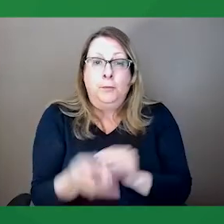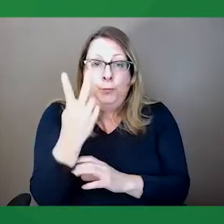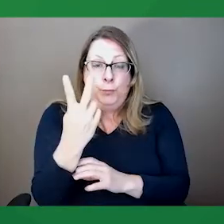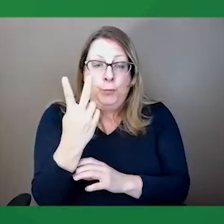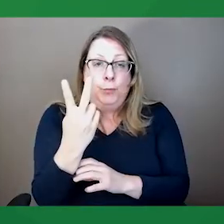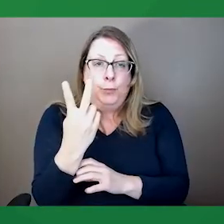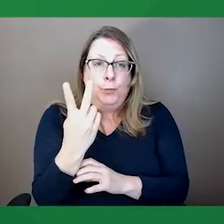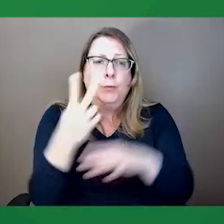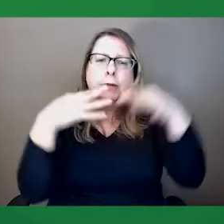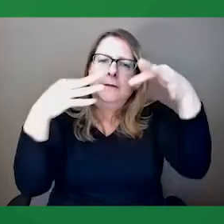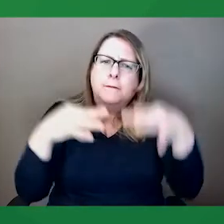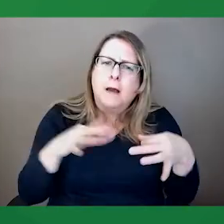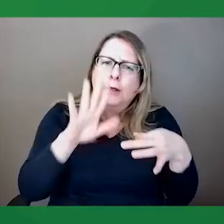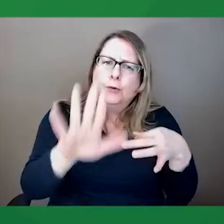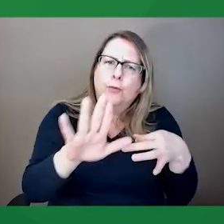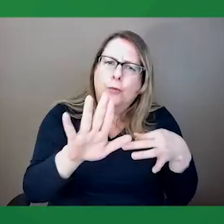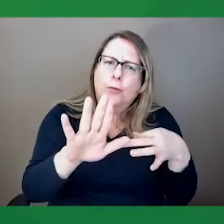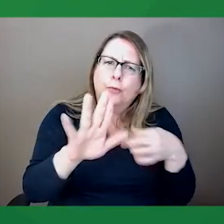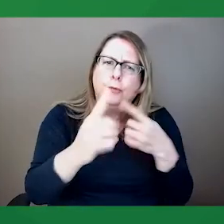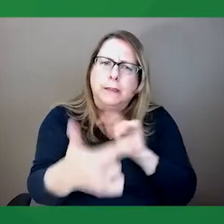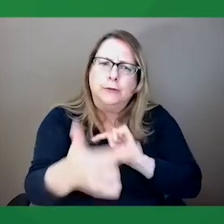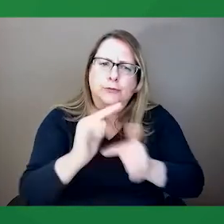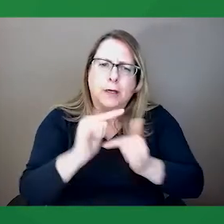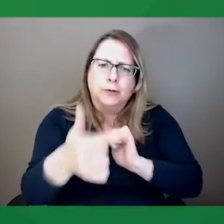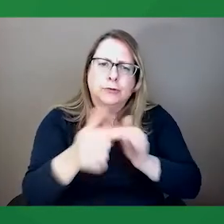So step number two, define the interaction flow.